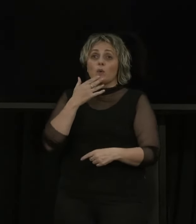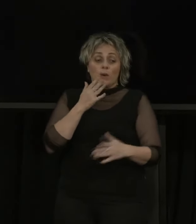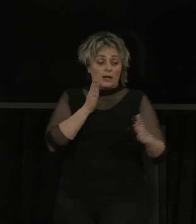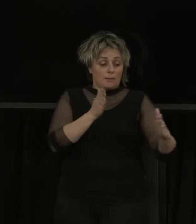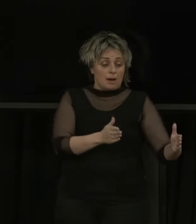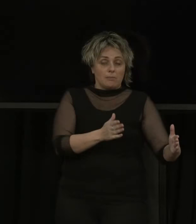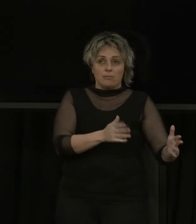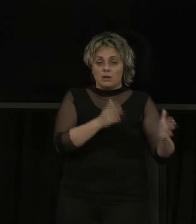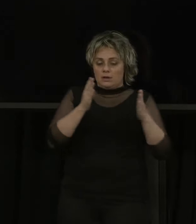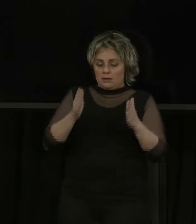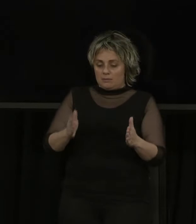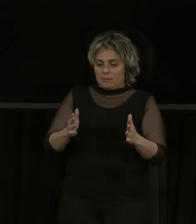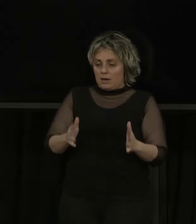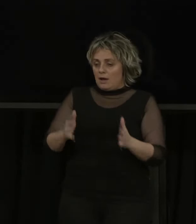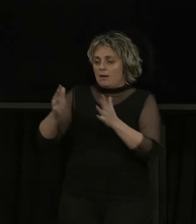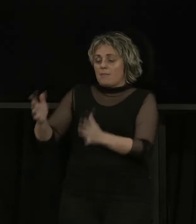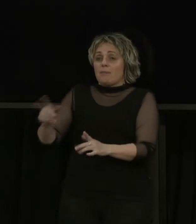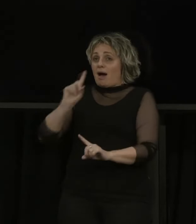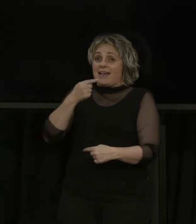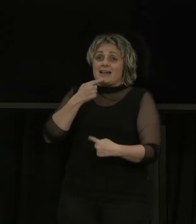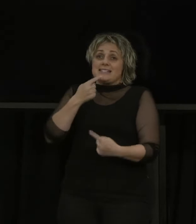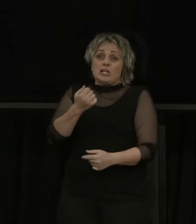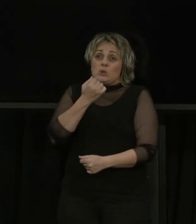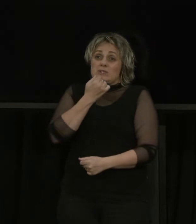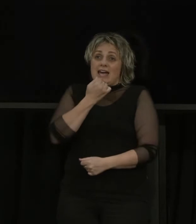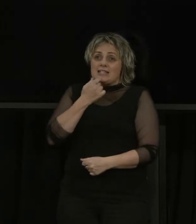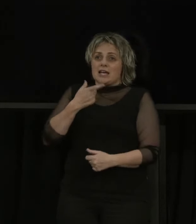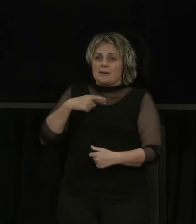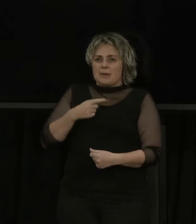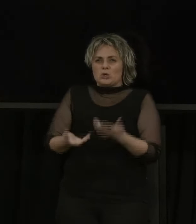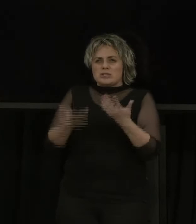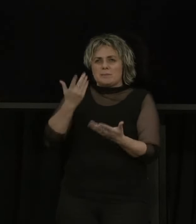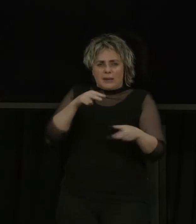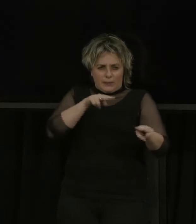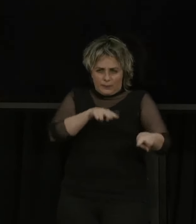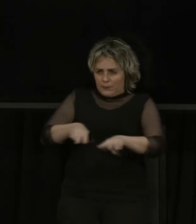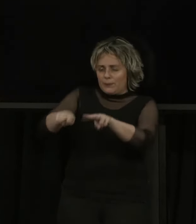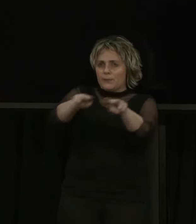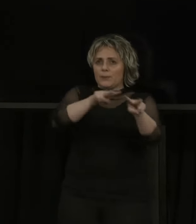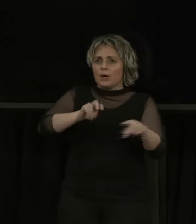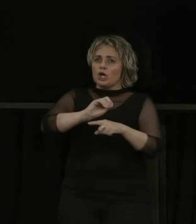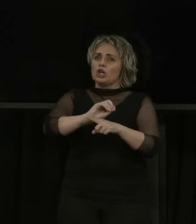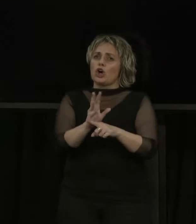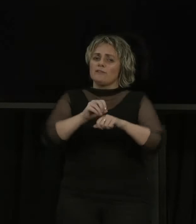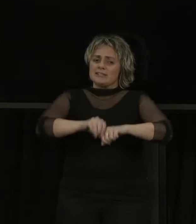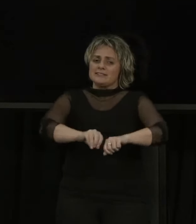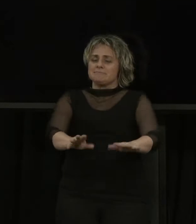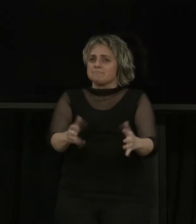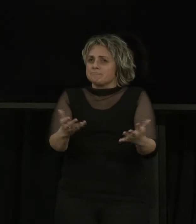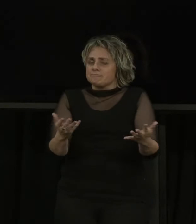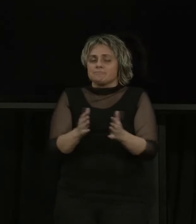need to continue to assess what we are doing is safe at every step. I cannot tell you when we will hit phase 3 because it